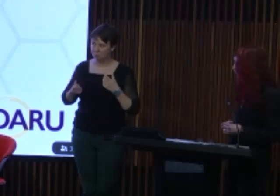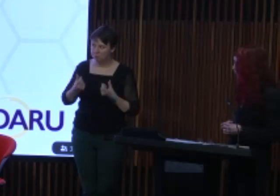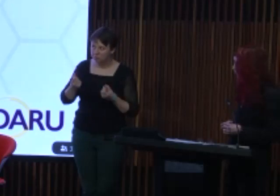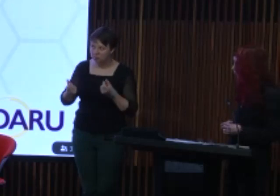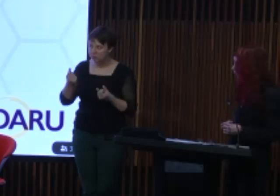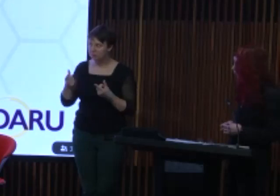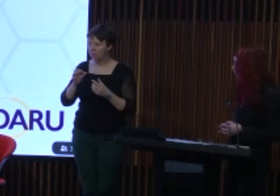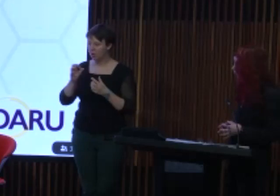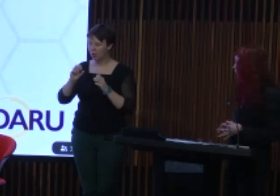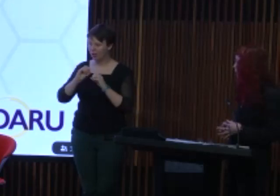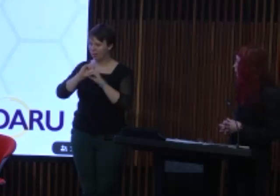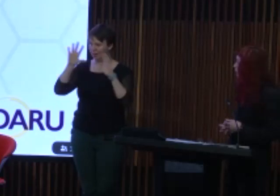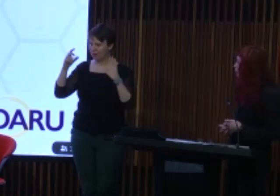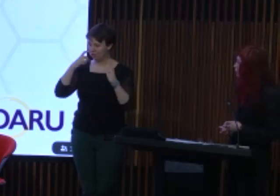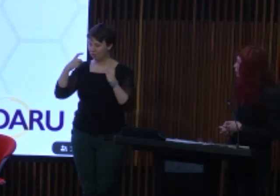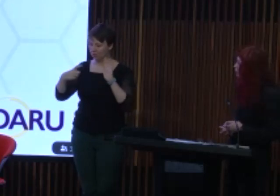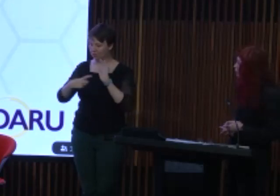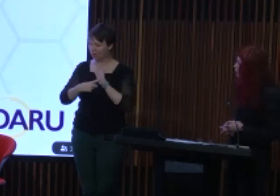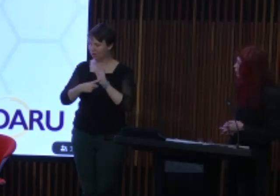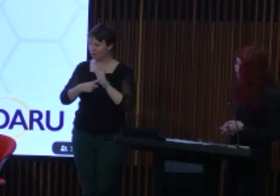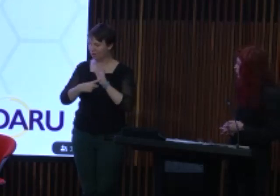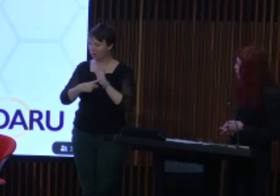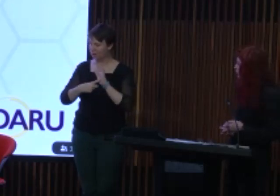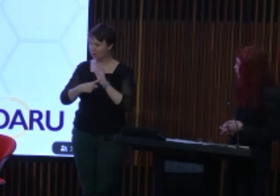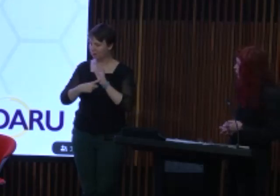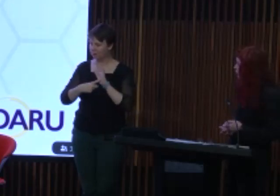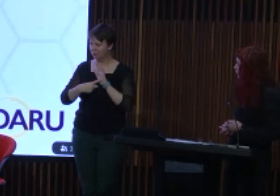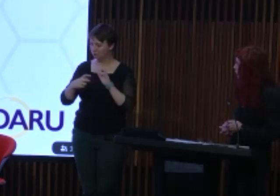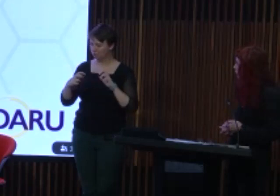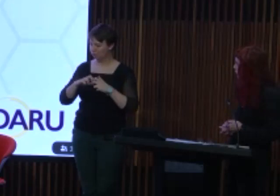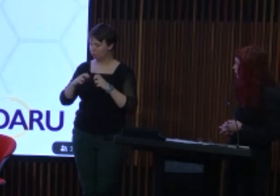recognition of the problem, they're probably quite strong problem I would say of coercive